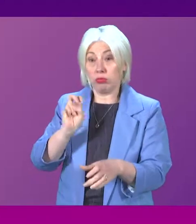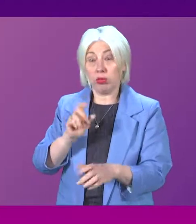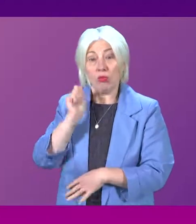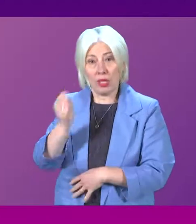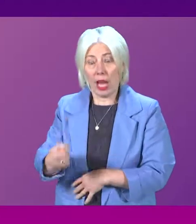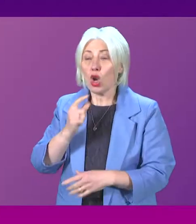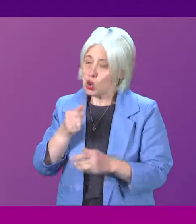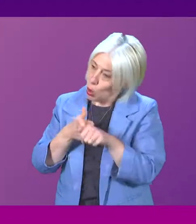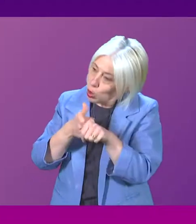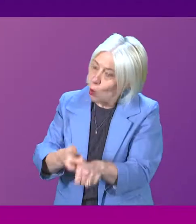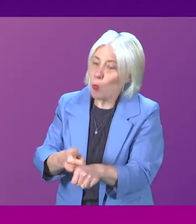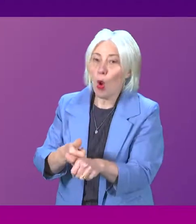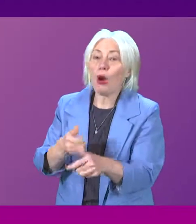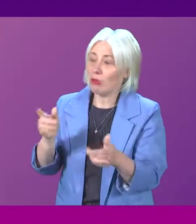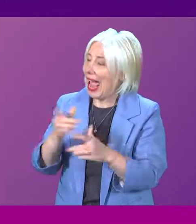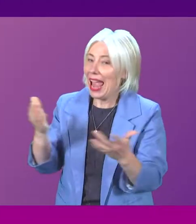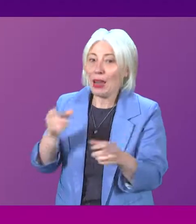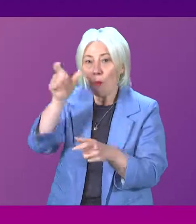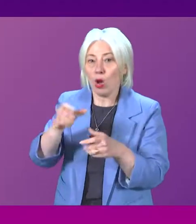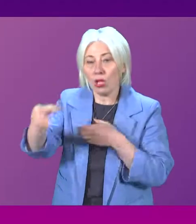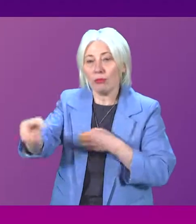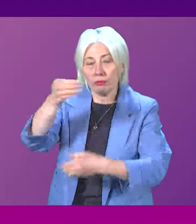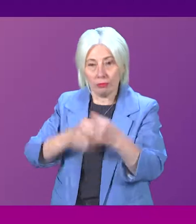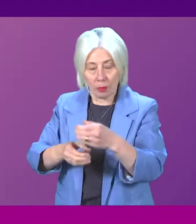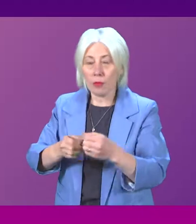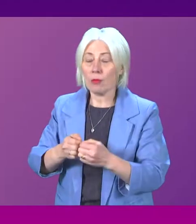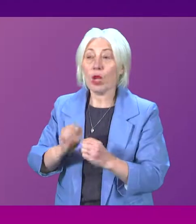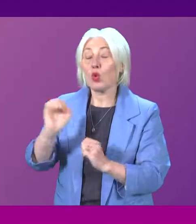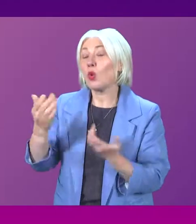It will now be a matter for Lord Brailsford to determine how those handover arrangements